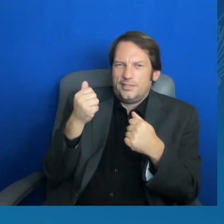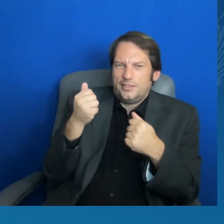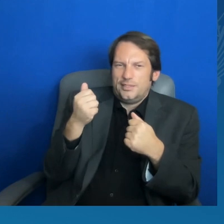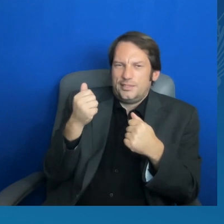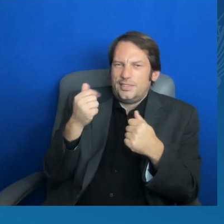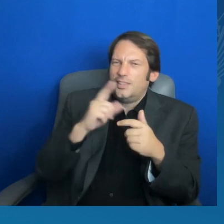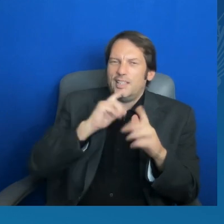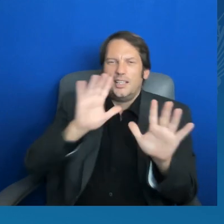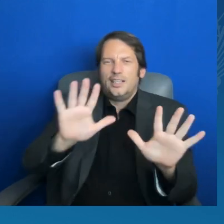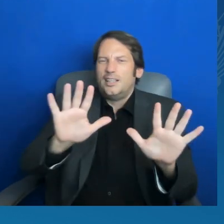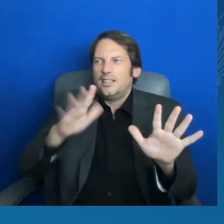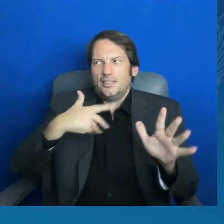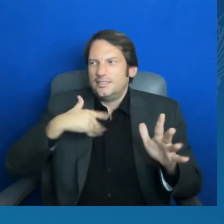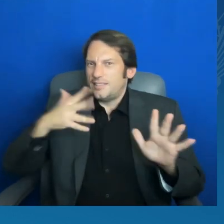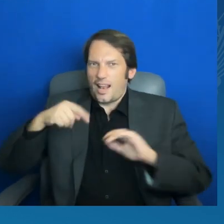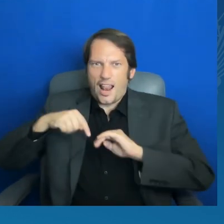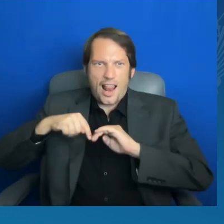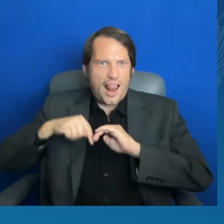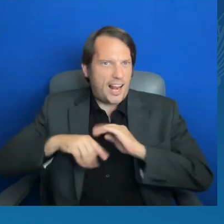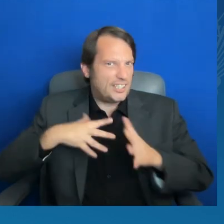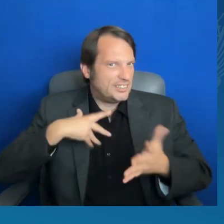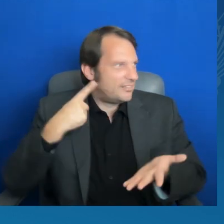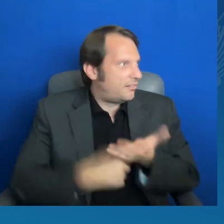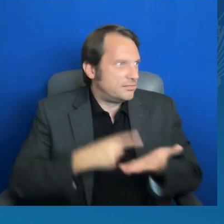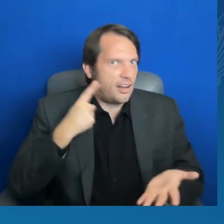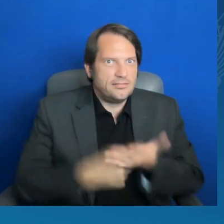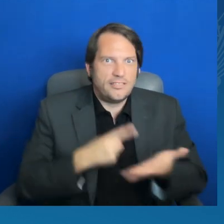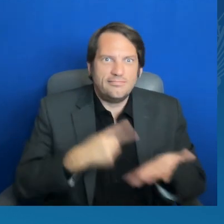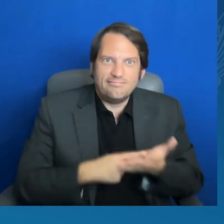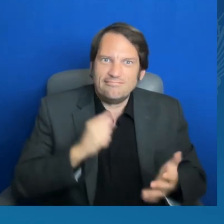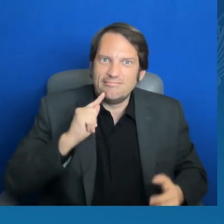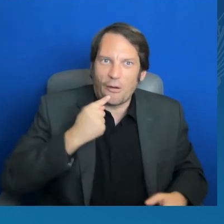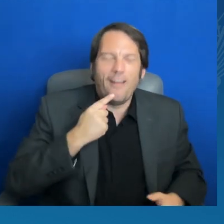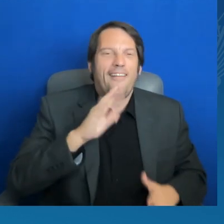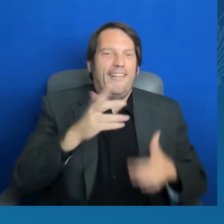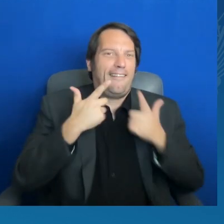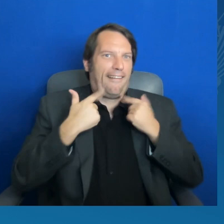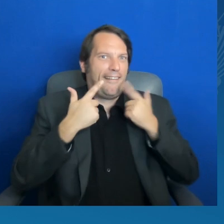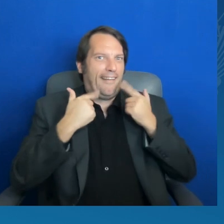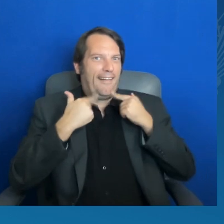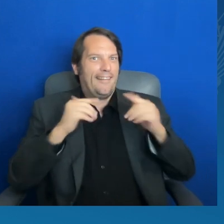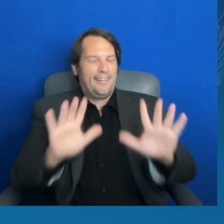The Vice President: It is interesting to me how some of the very people who refuse to engage